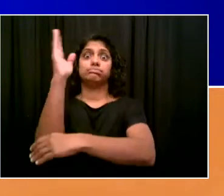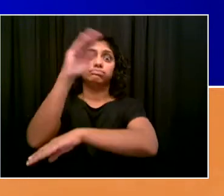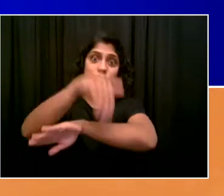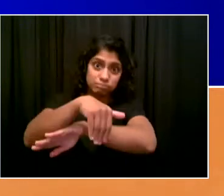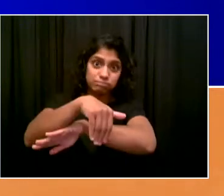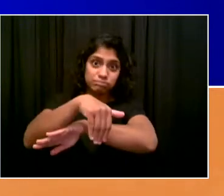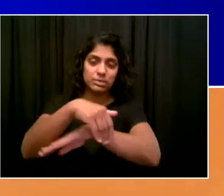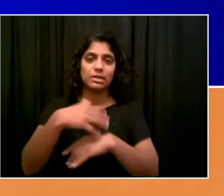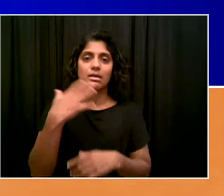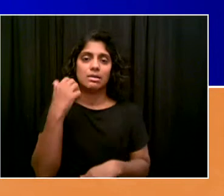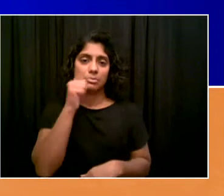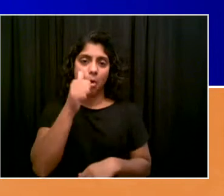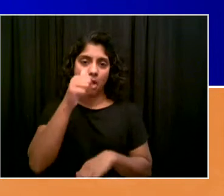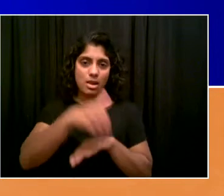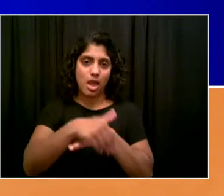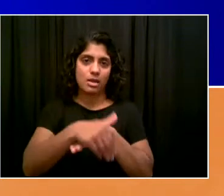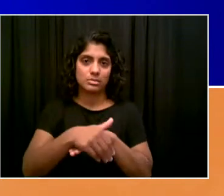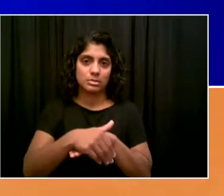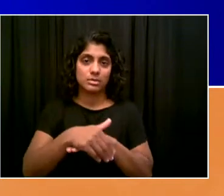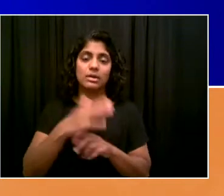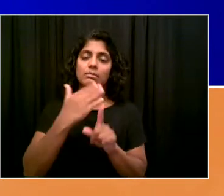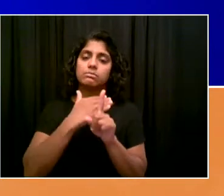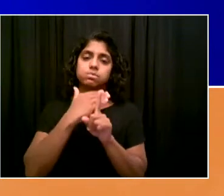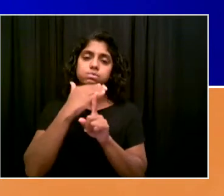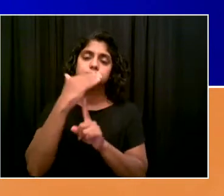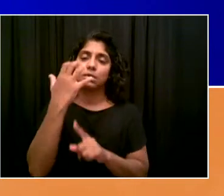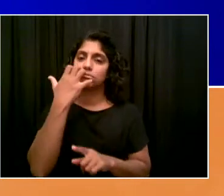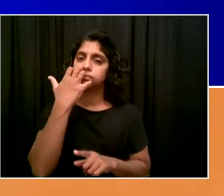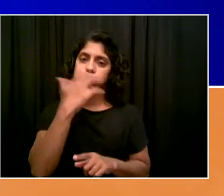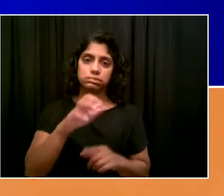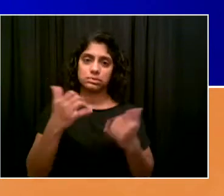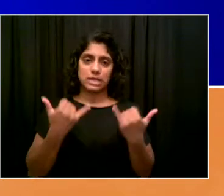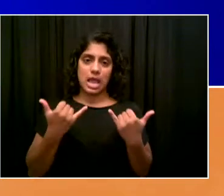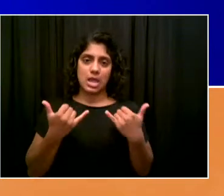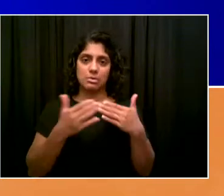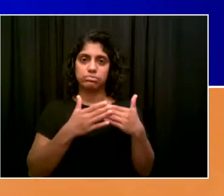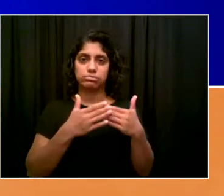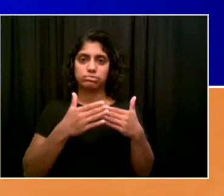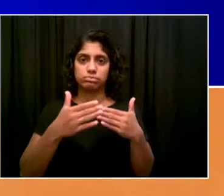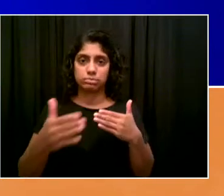TOMORROW, FRIDAY . I WANT ALL NEW YORKERS TO BE AWARE, WE ARE NOW AGAIN IN THE HEAT ADVISORY. THE HEAT INDEX